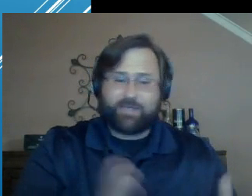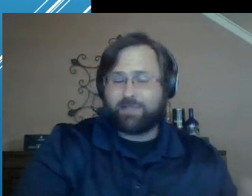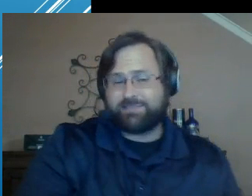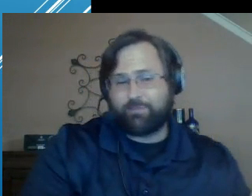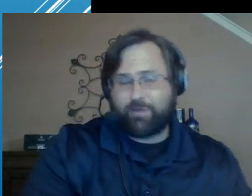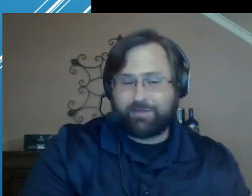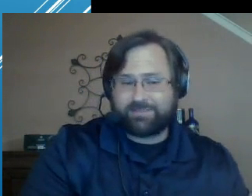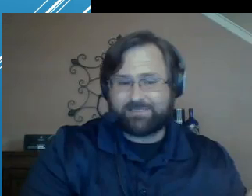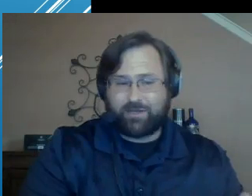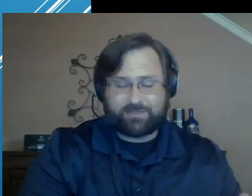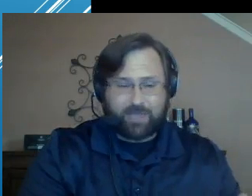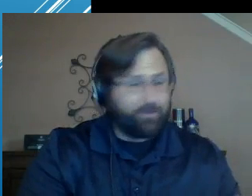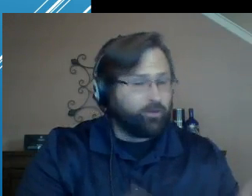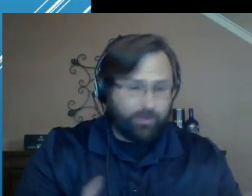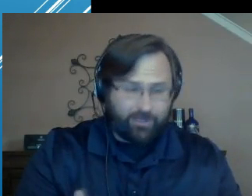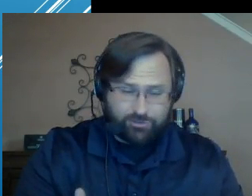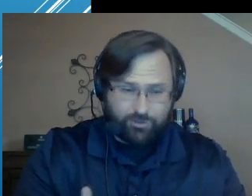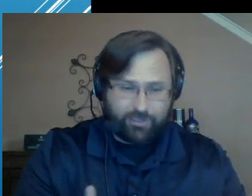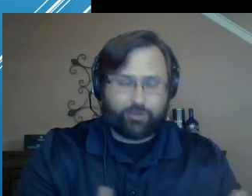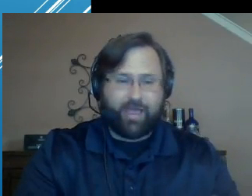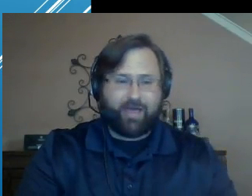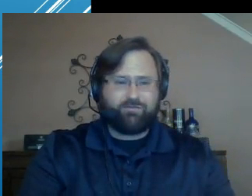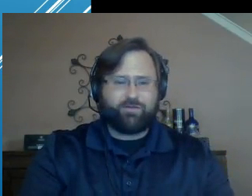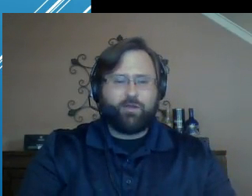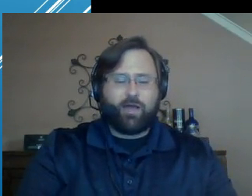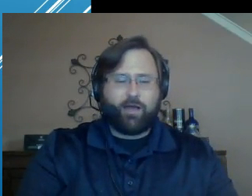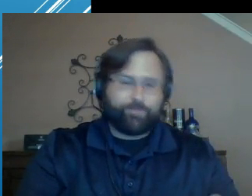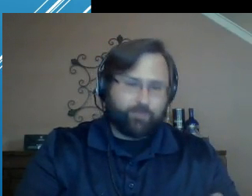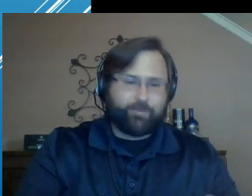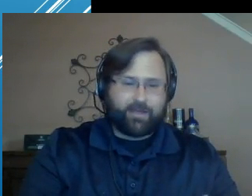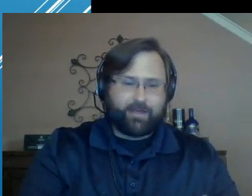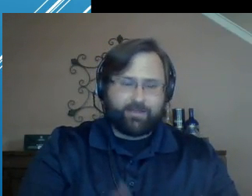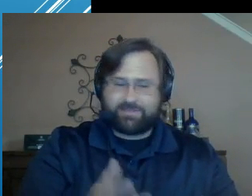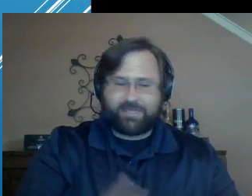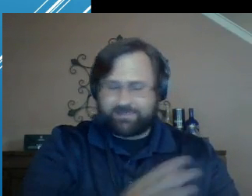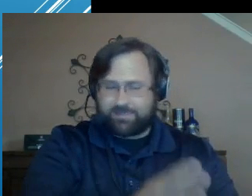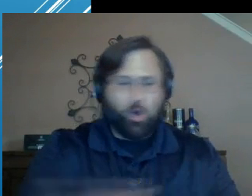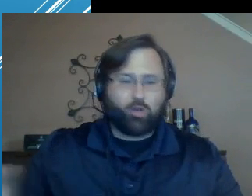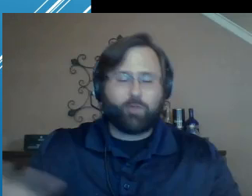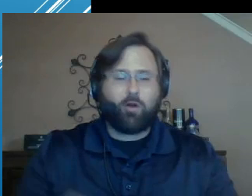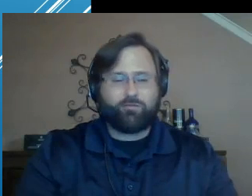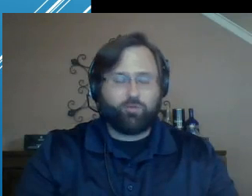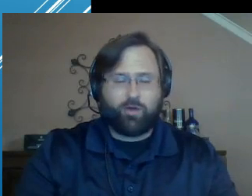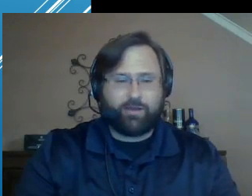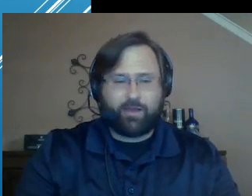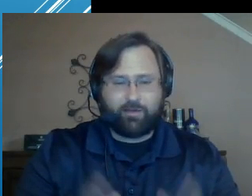not separate my sister as a topic although I certainly could have but in this case it's all a part of the one